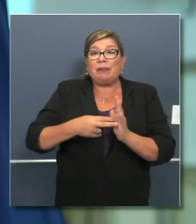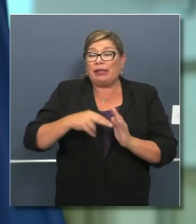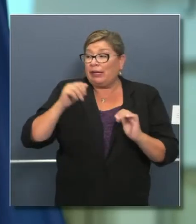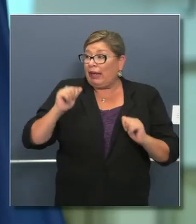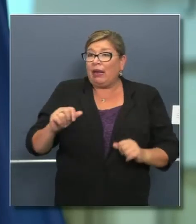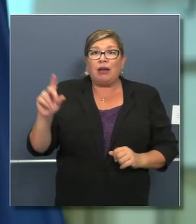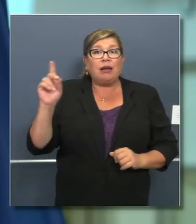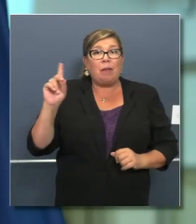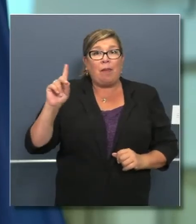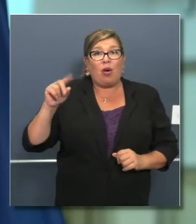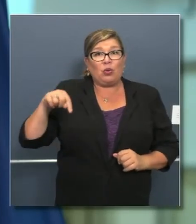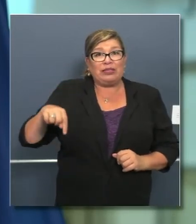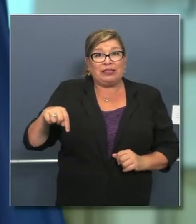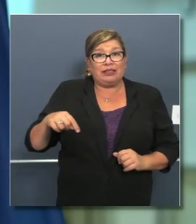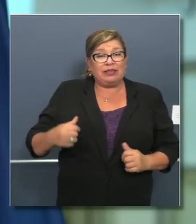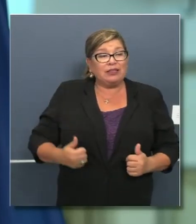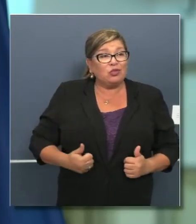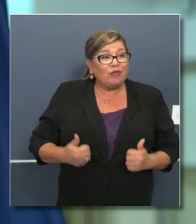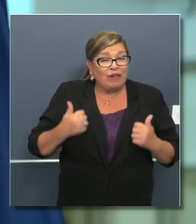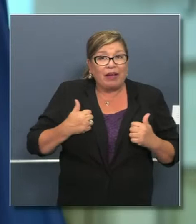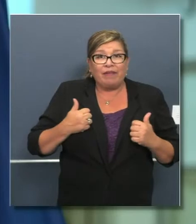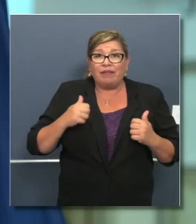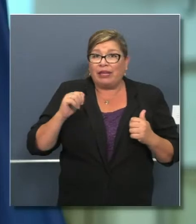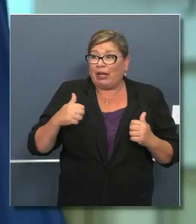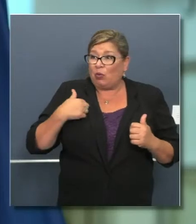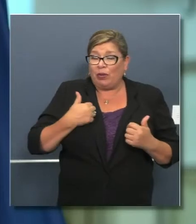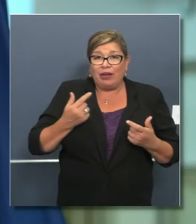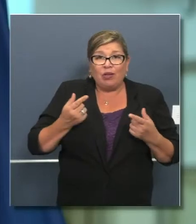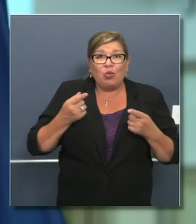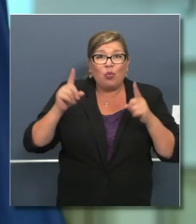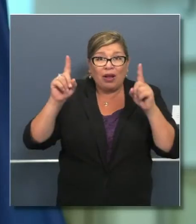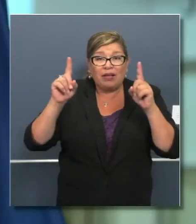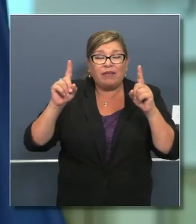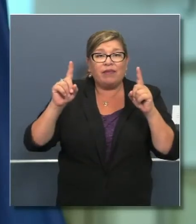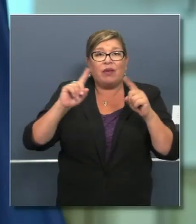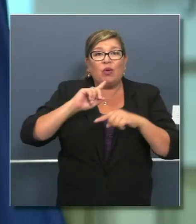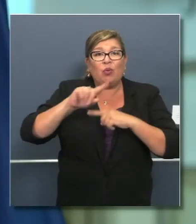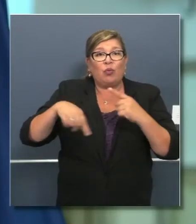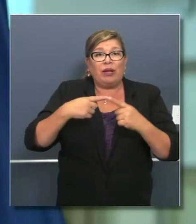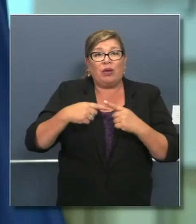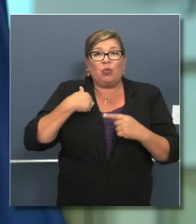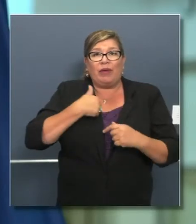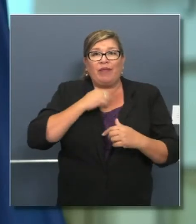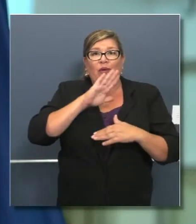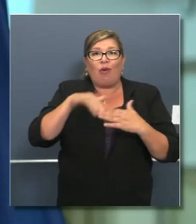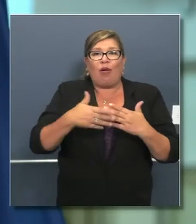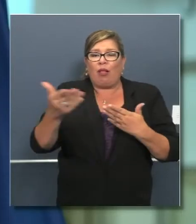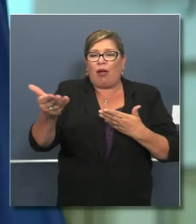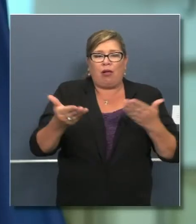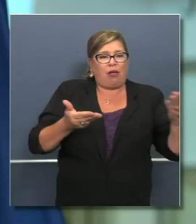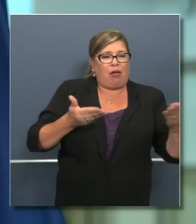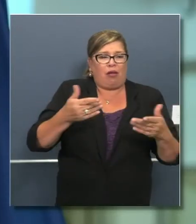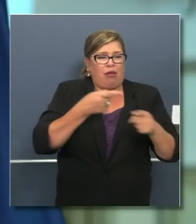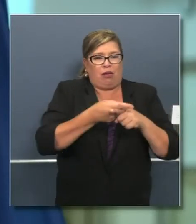survive let alone thrive when all of us come to each other with their own different sets of facts